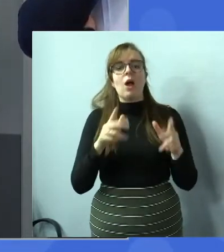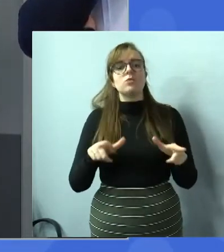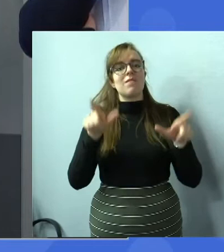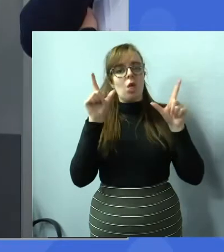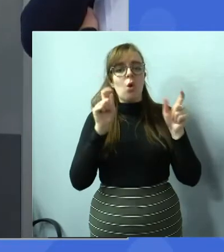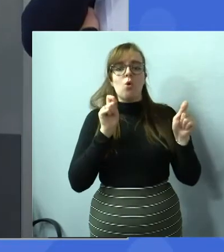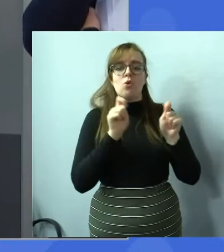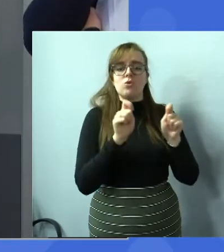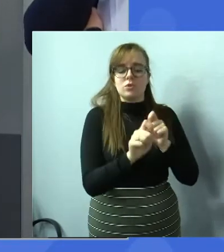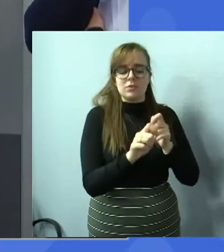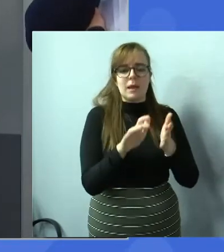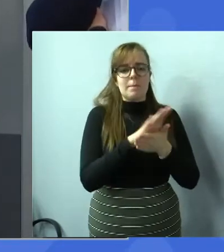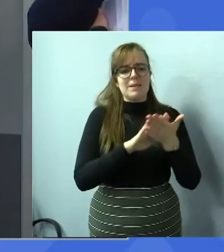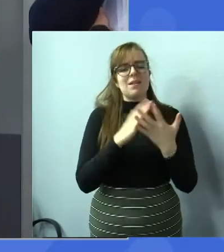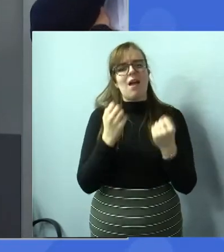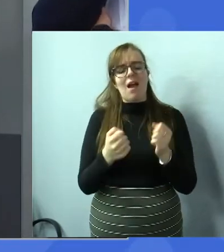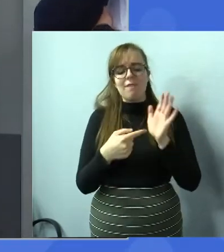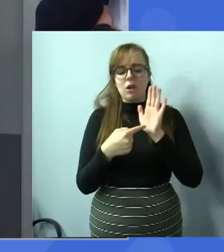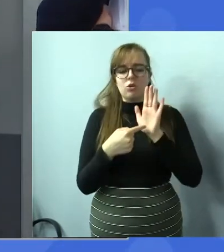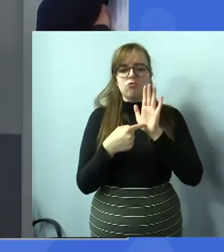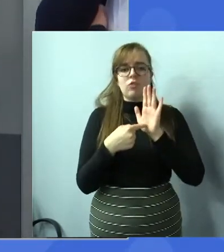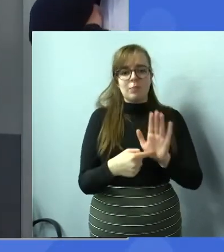there would be some kind of representation for explicitly for